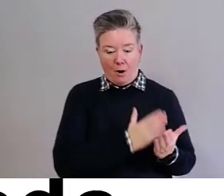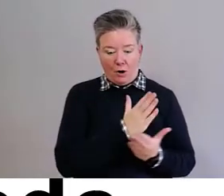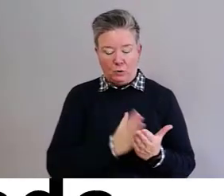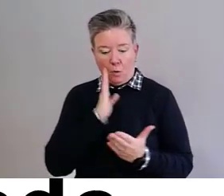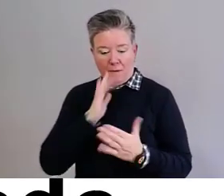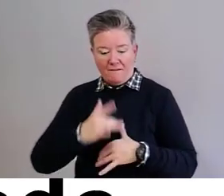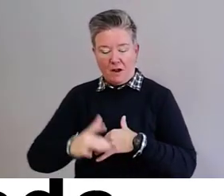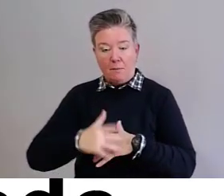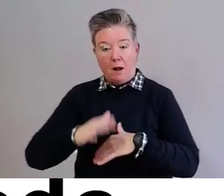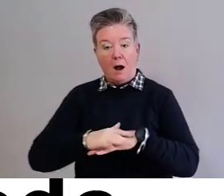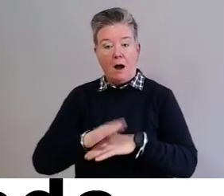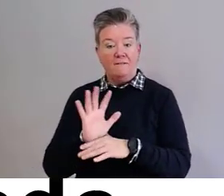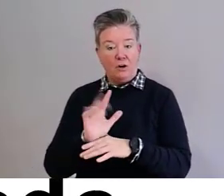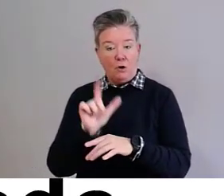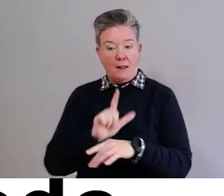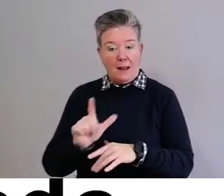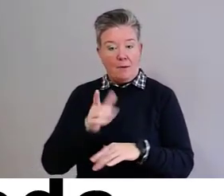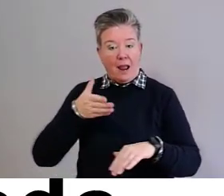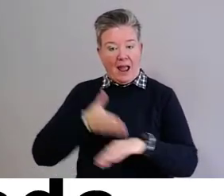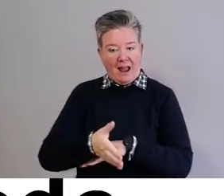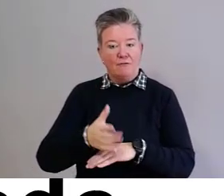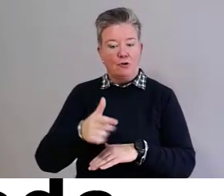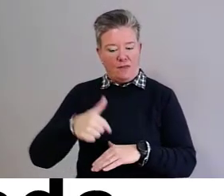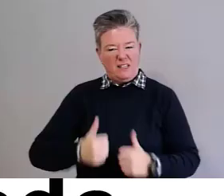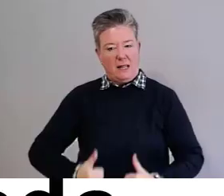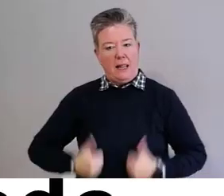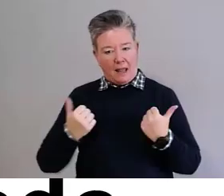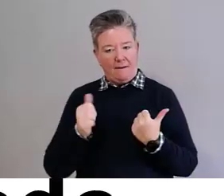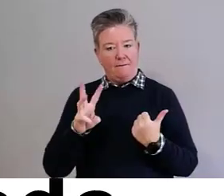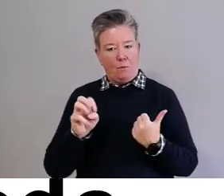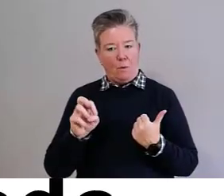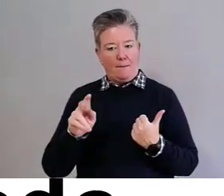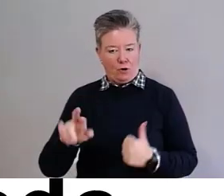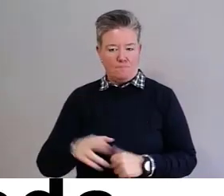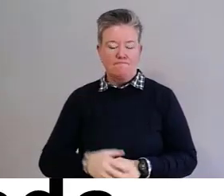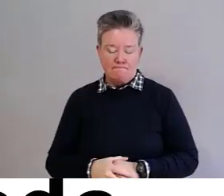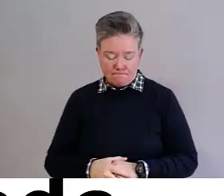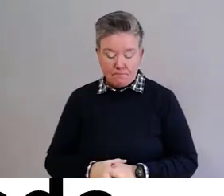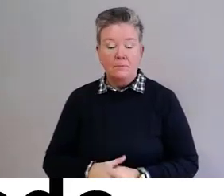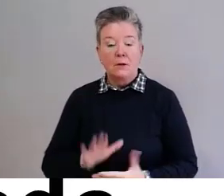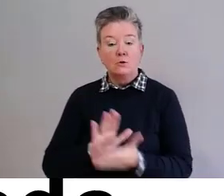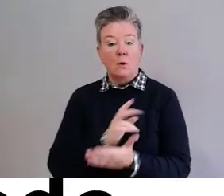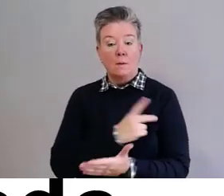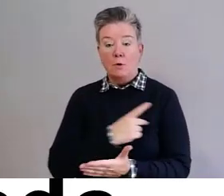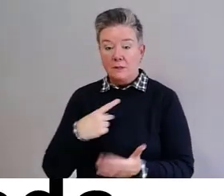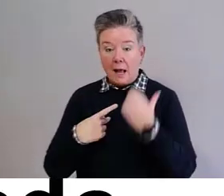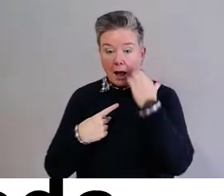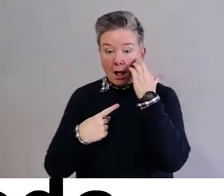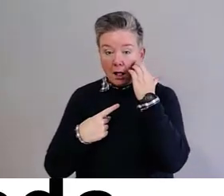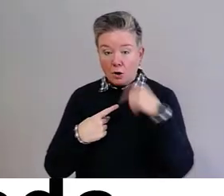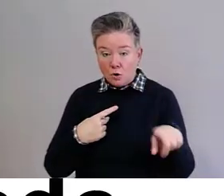on our video library following the live webinars. As school personnel, we know that writing